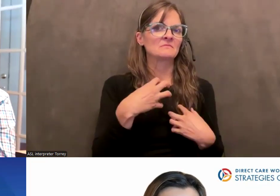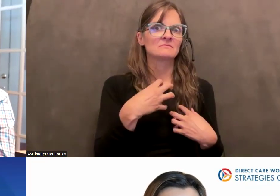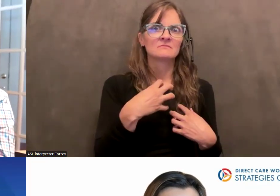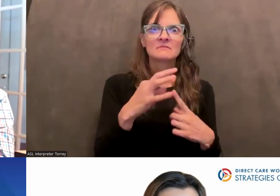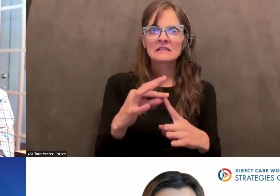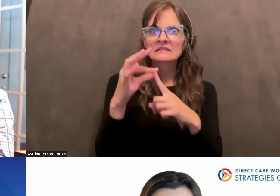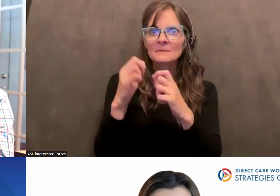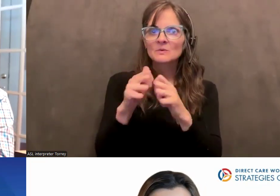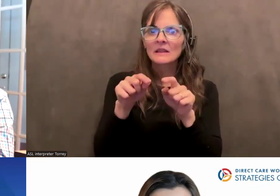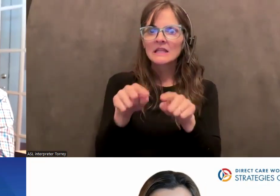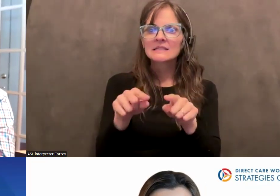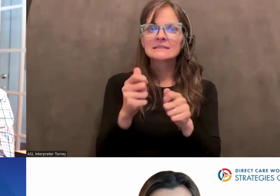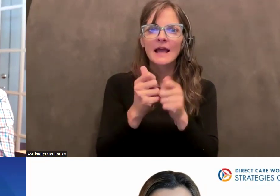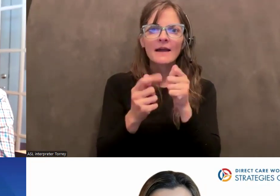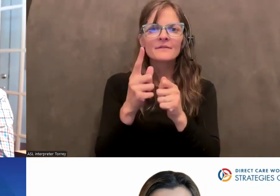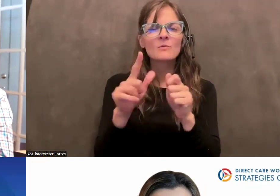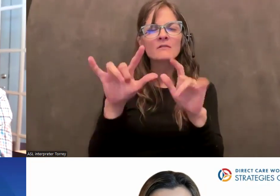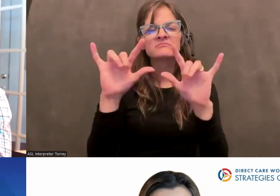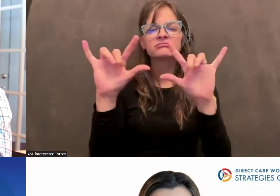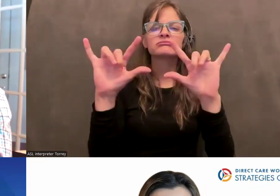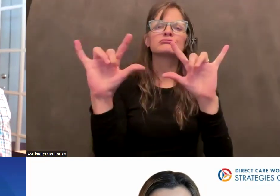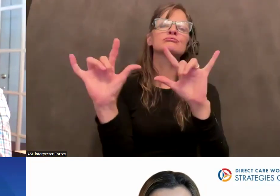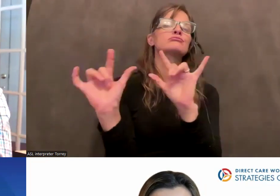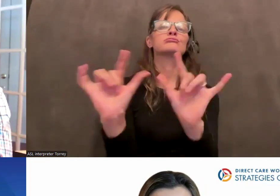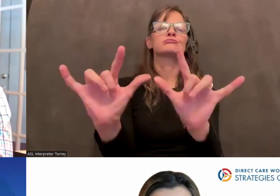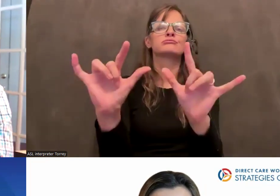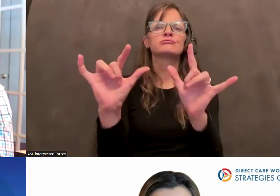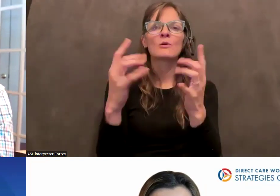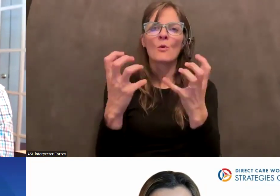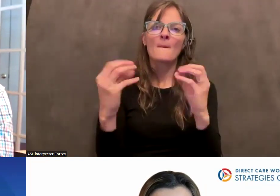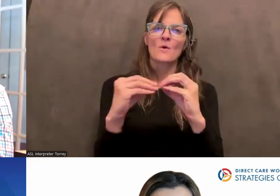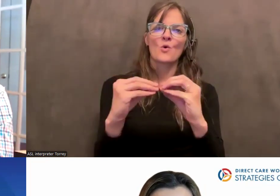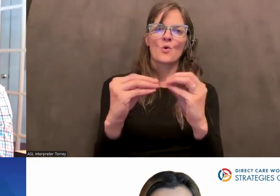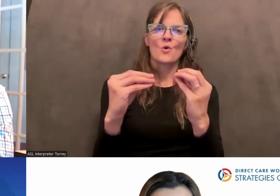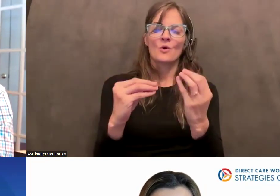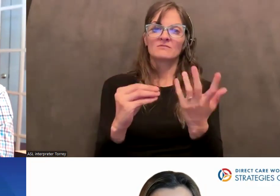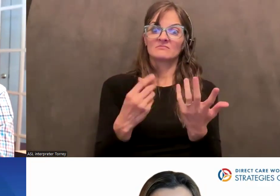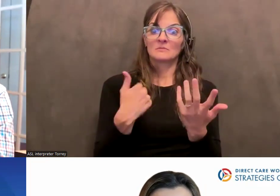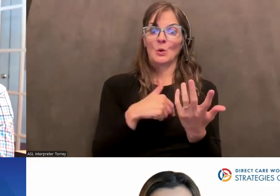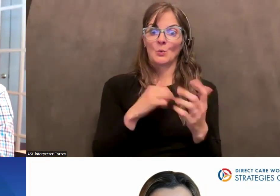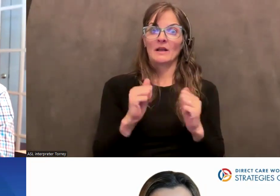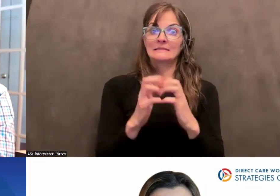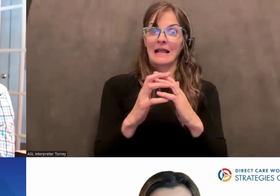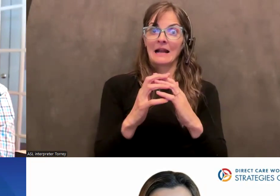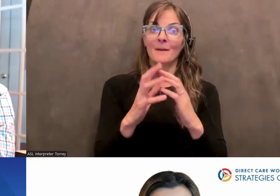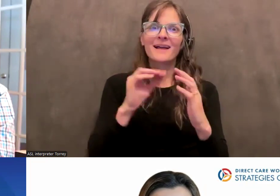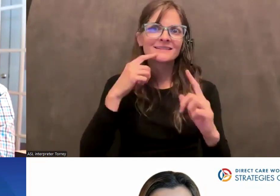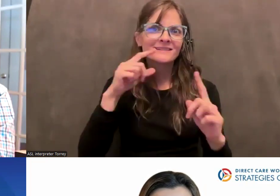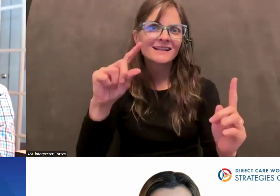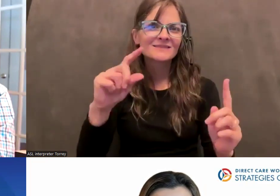and we're doing it successfully 'cause our data is showing that. So I think all states out there, you have an opportunity